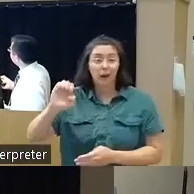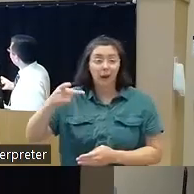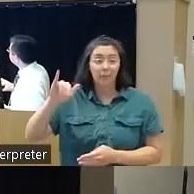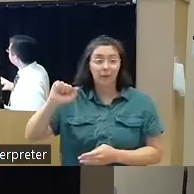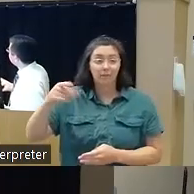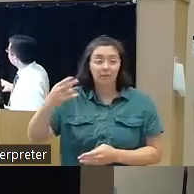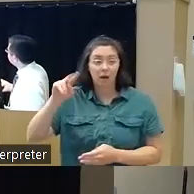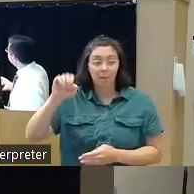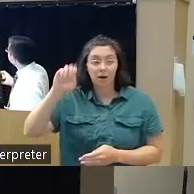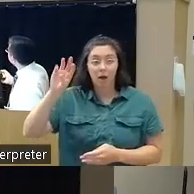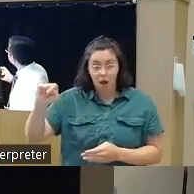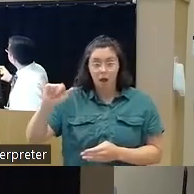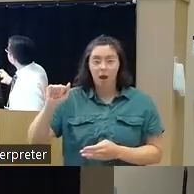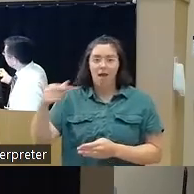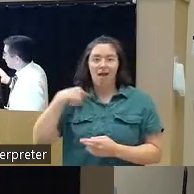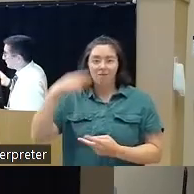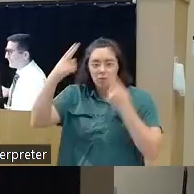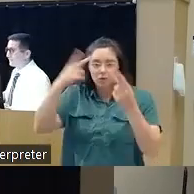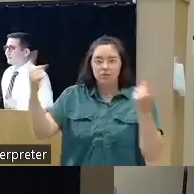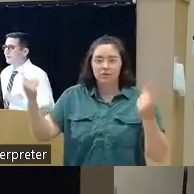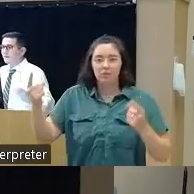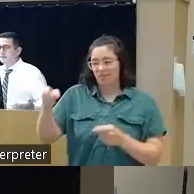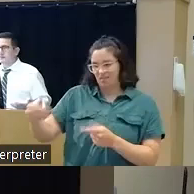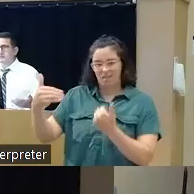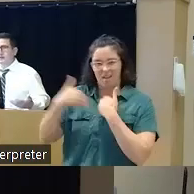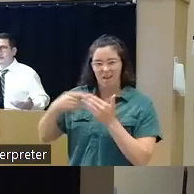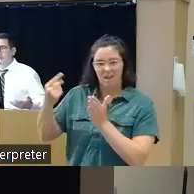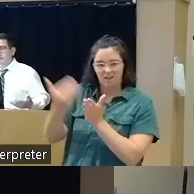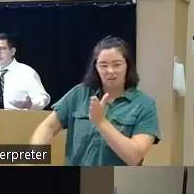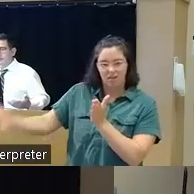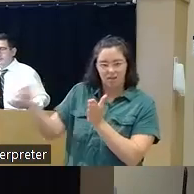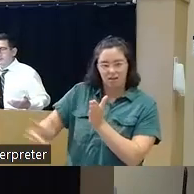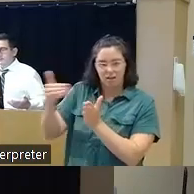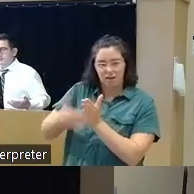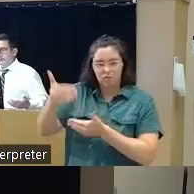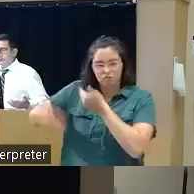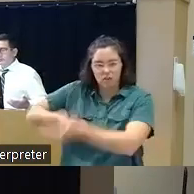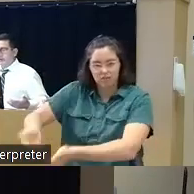some unknown process and you're getting visual hallucinations you're separately getting this this